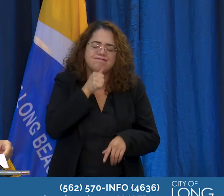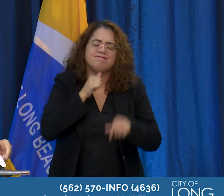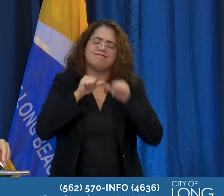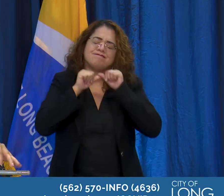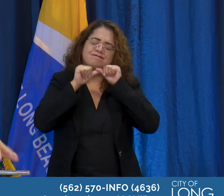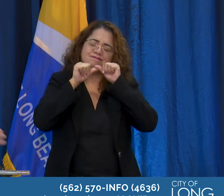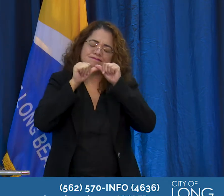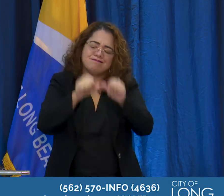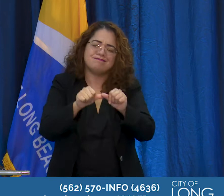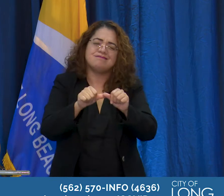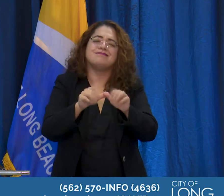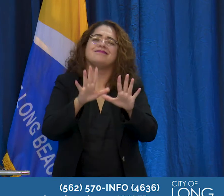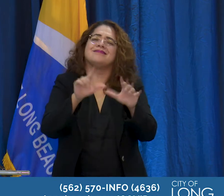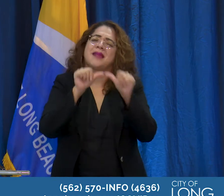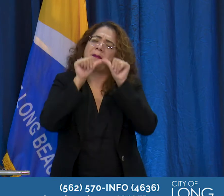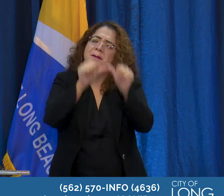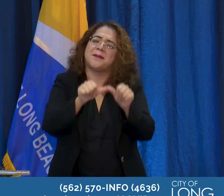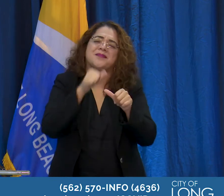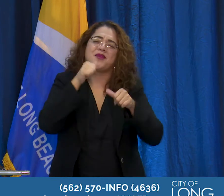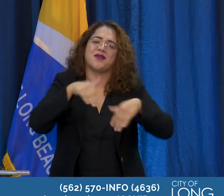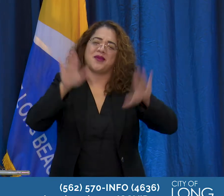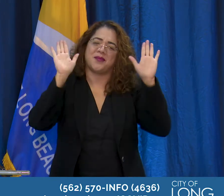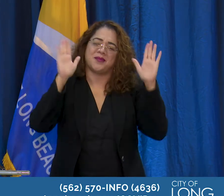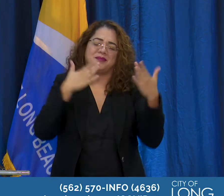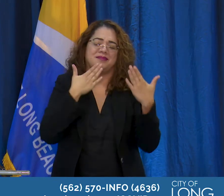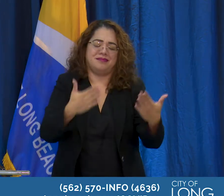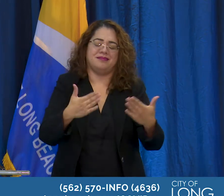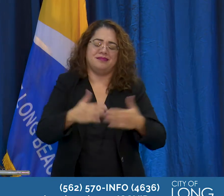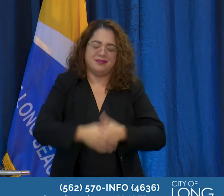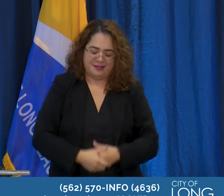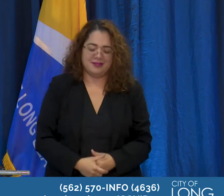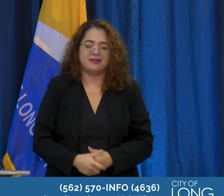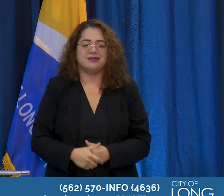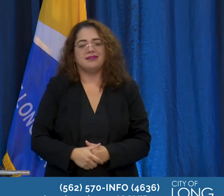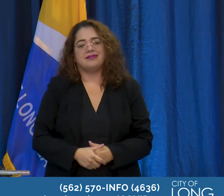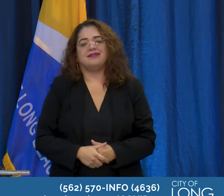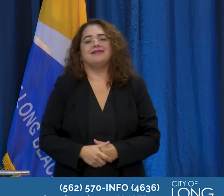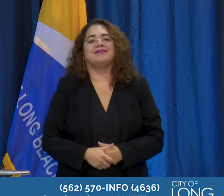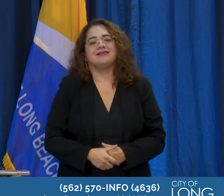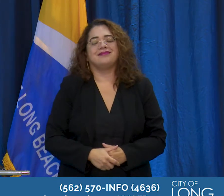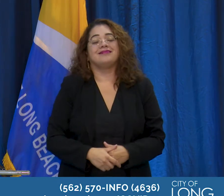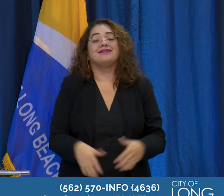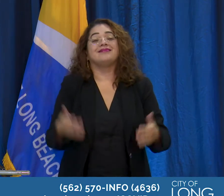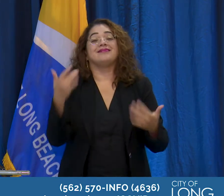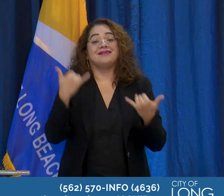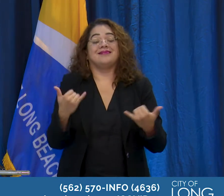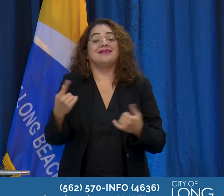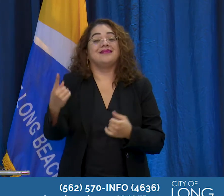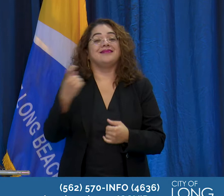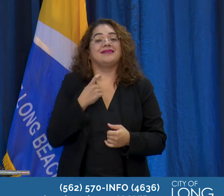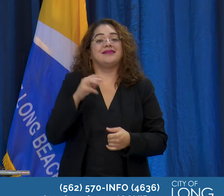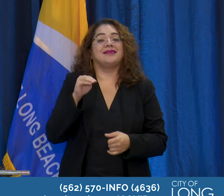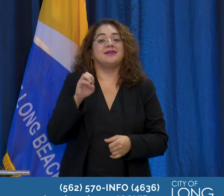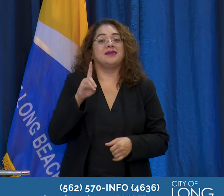Thank you. Thank you Dr. Davis. We will now take questions from the media. We have a question from Hayley from the Press Telegram.